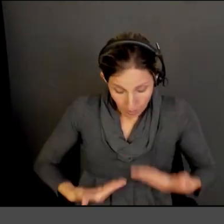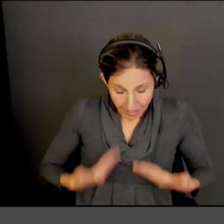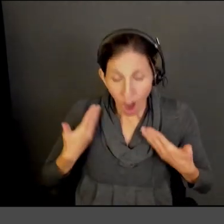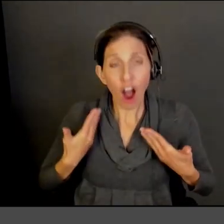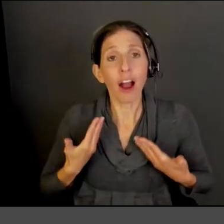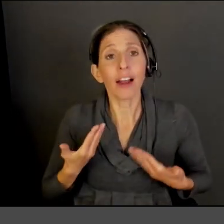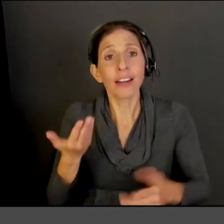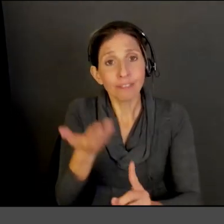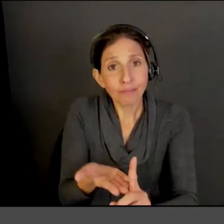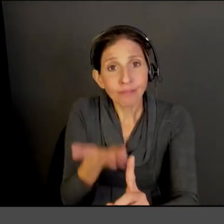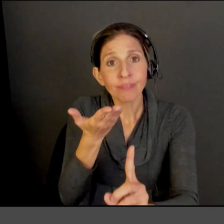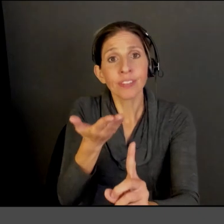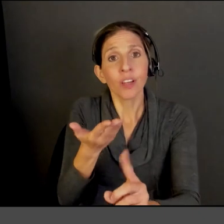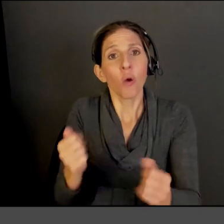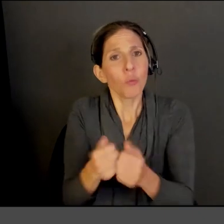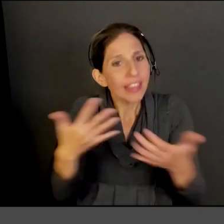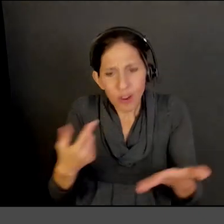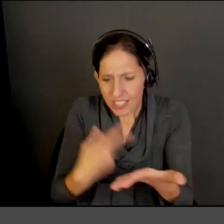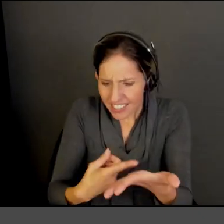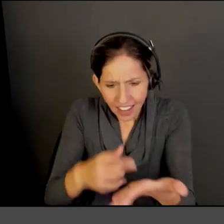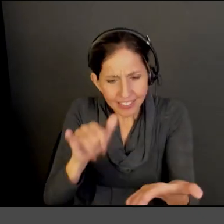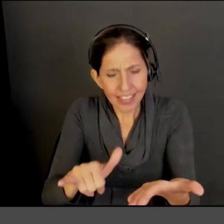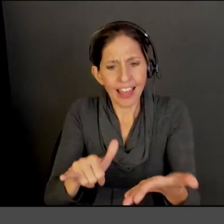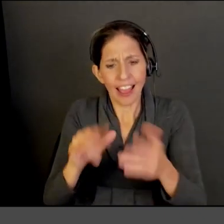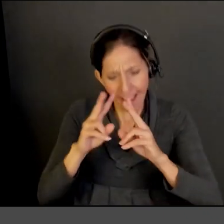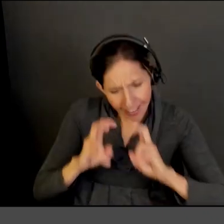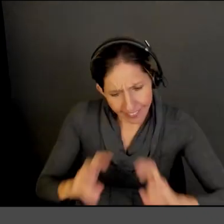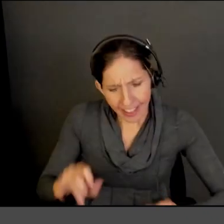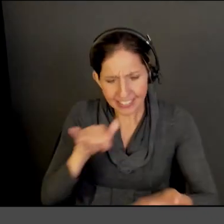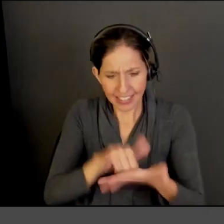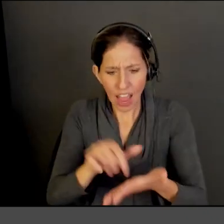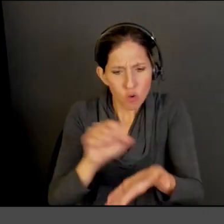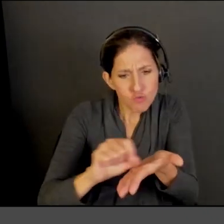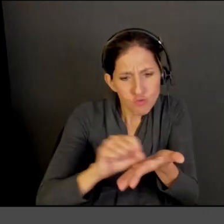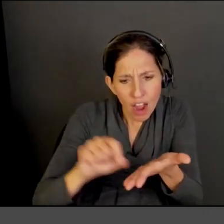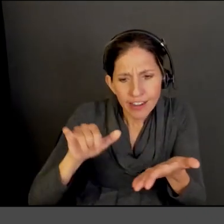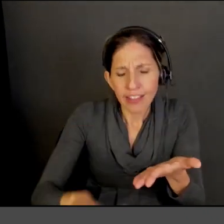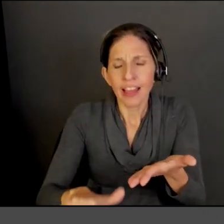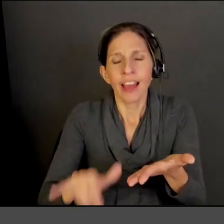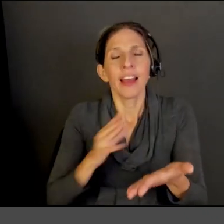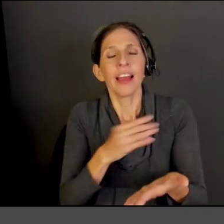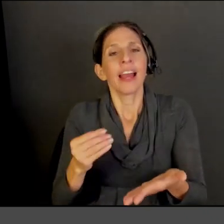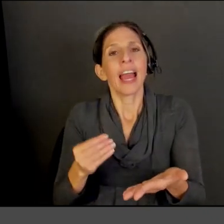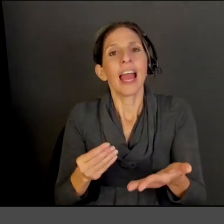THAT, WRITING THAT AND EXCHANGING OUR THOUGHTS AND BUILDING OUR THINKING